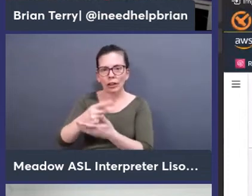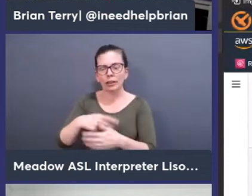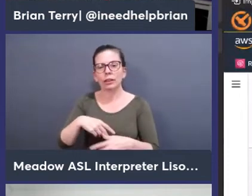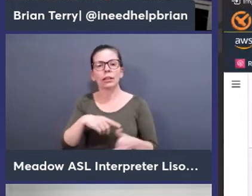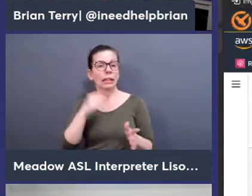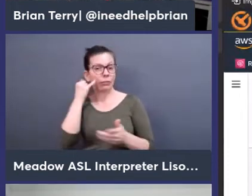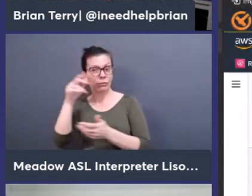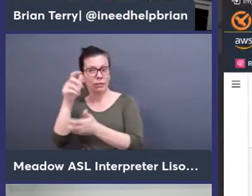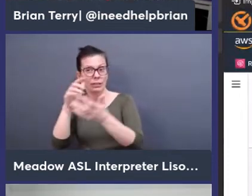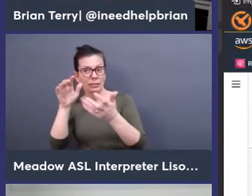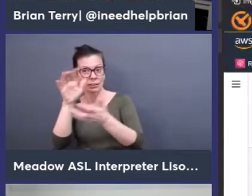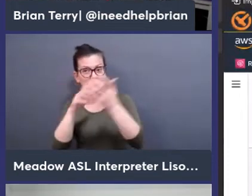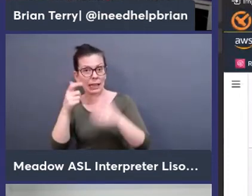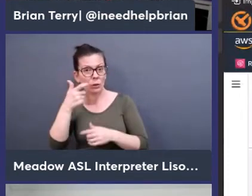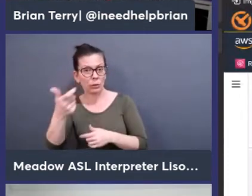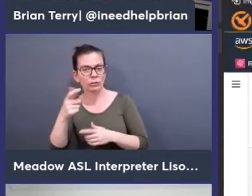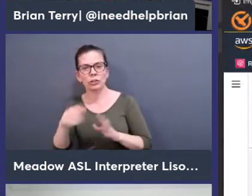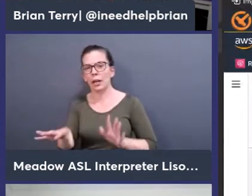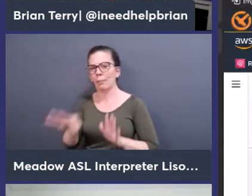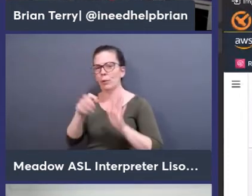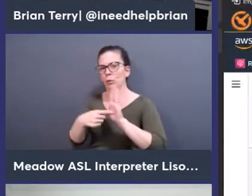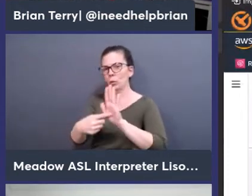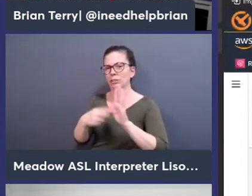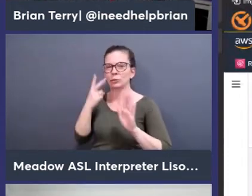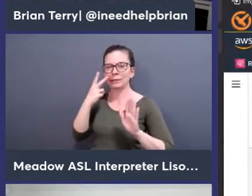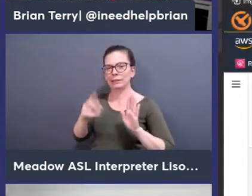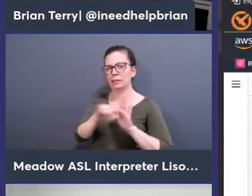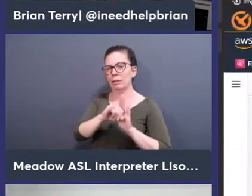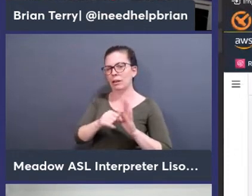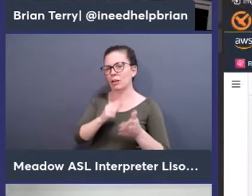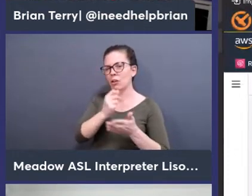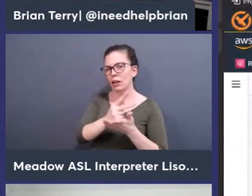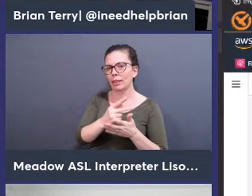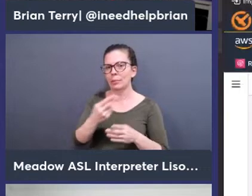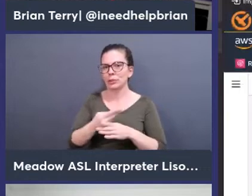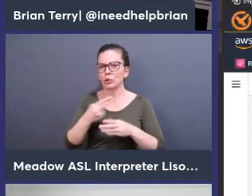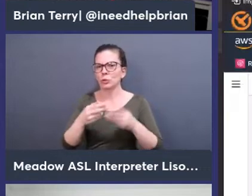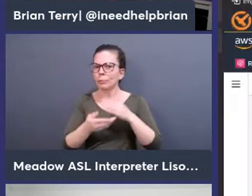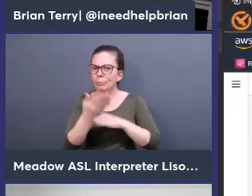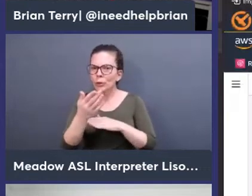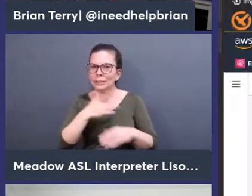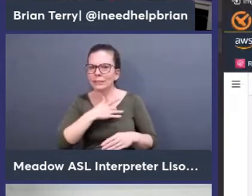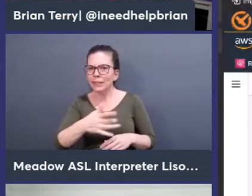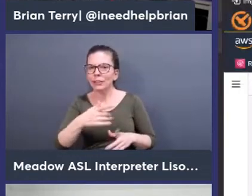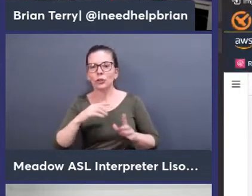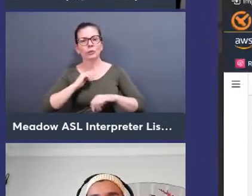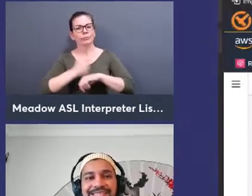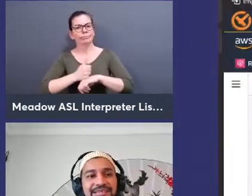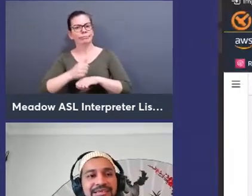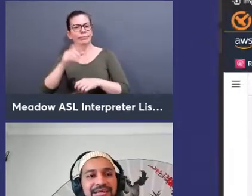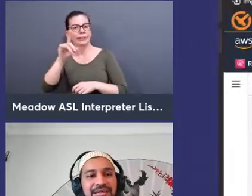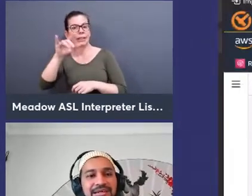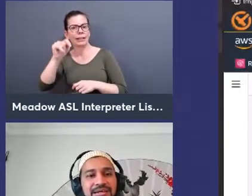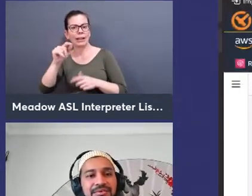so I pulled up one for identity and auth I've been using that a little bit in the morning so I could generate some data so you can kind of like see,